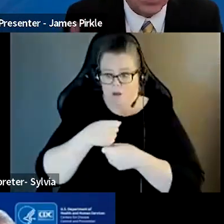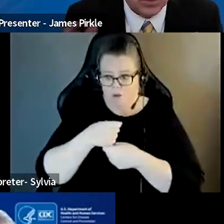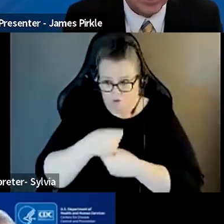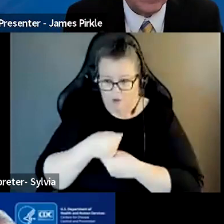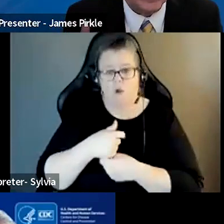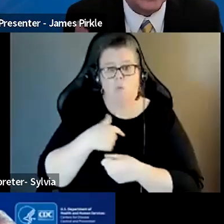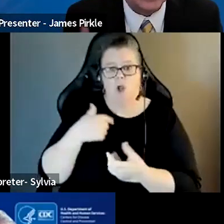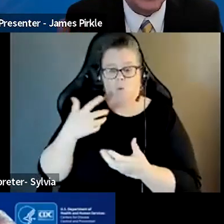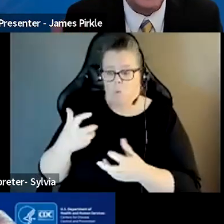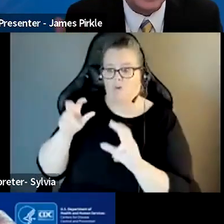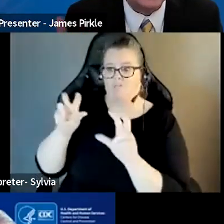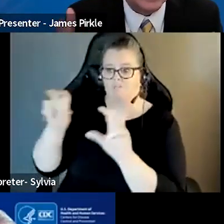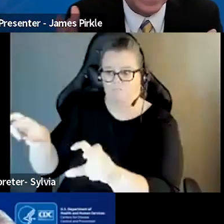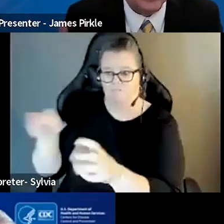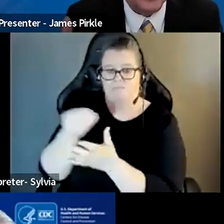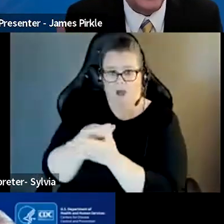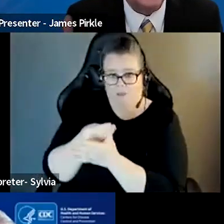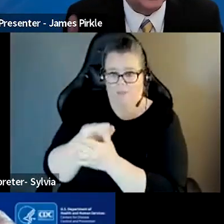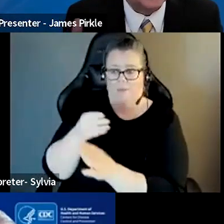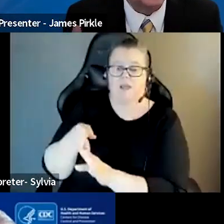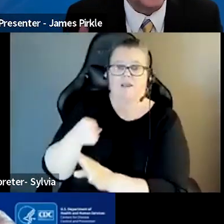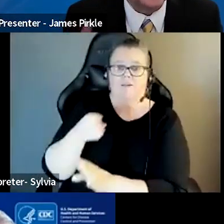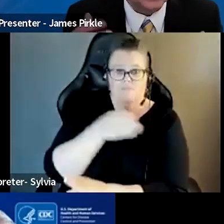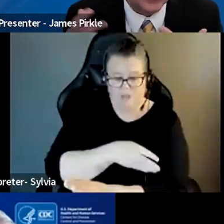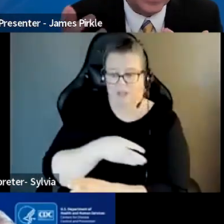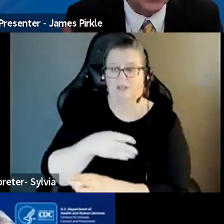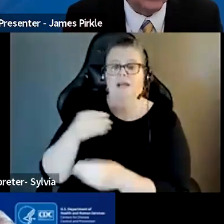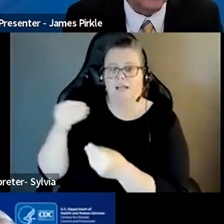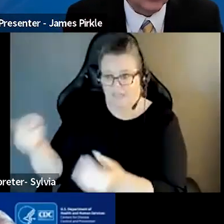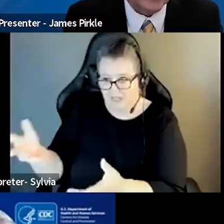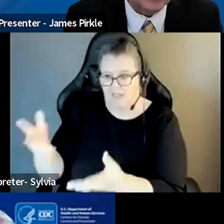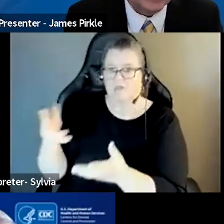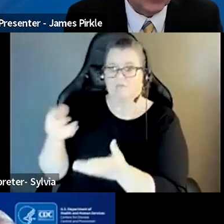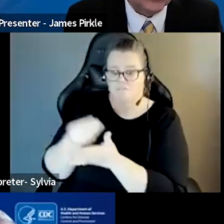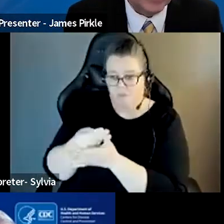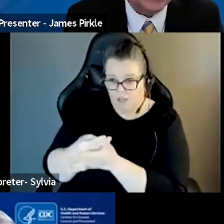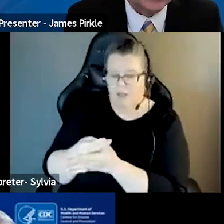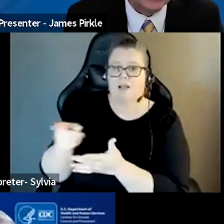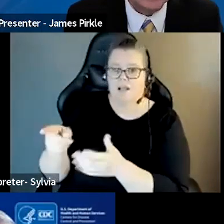so that we're giving them some funding to help them out to be prepared so they can work rapidly on that.